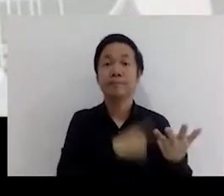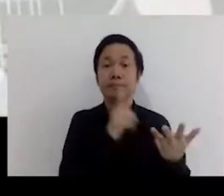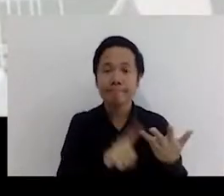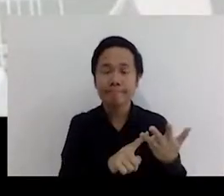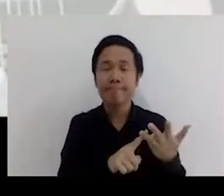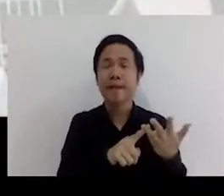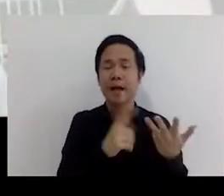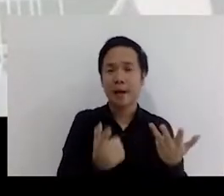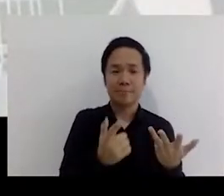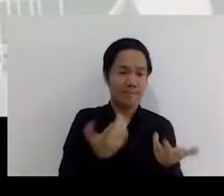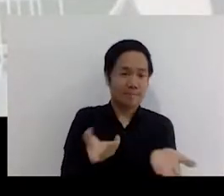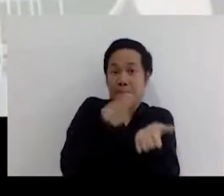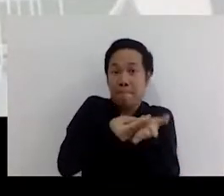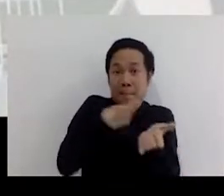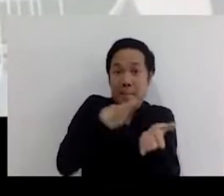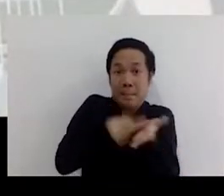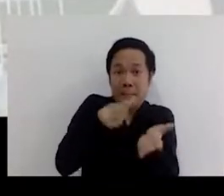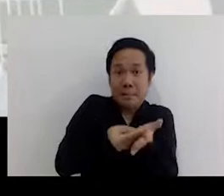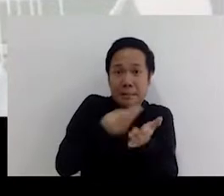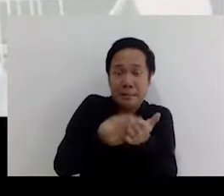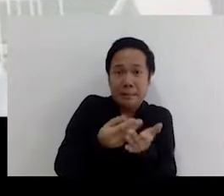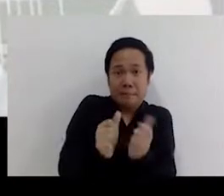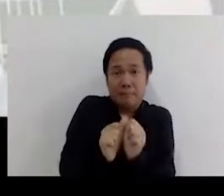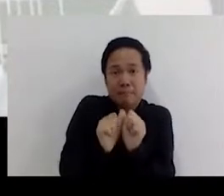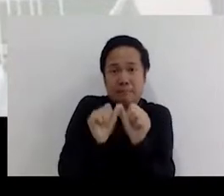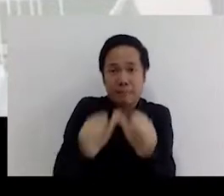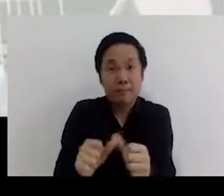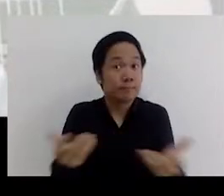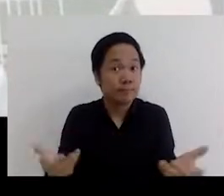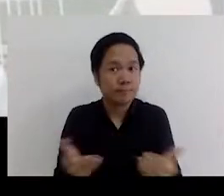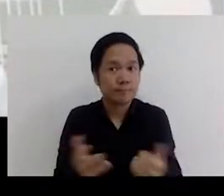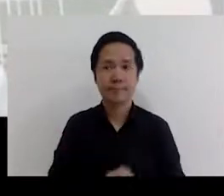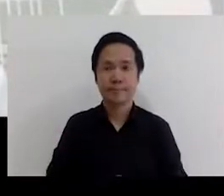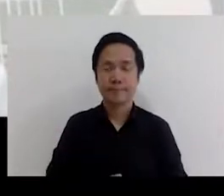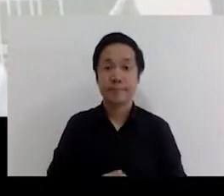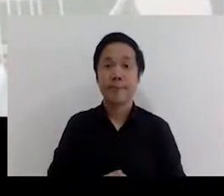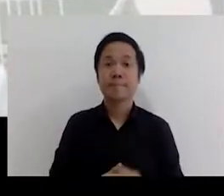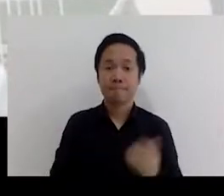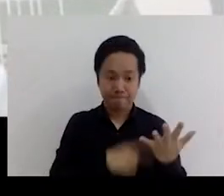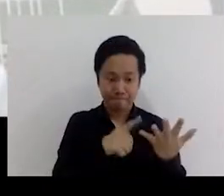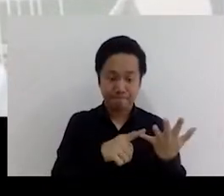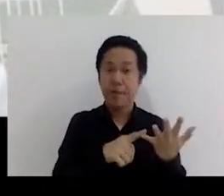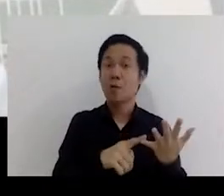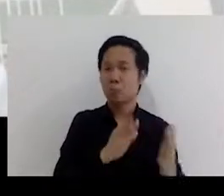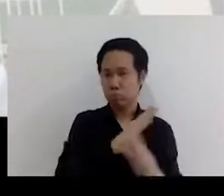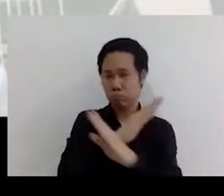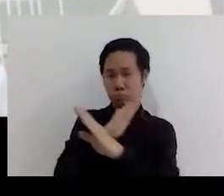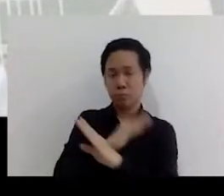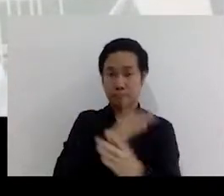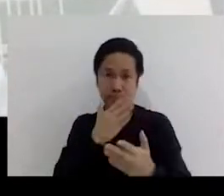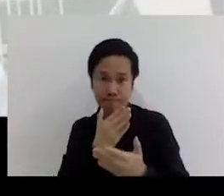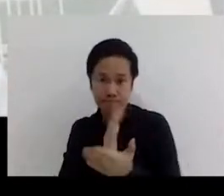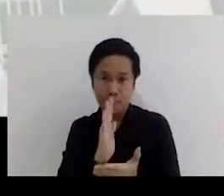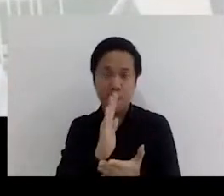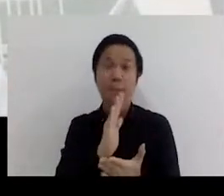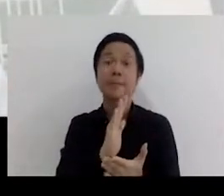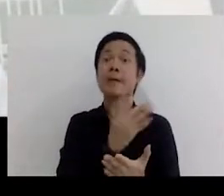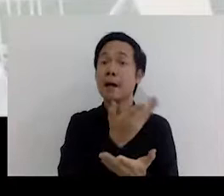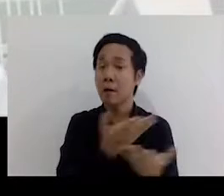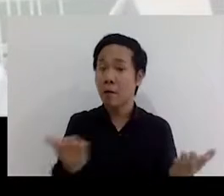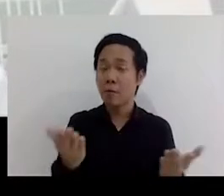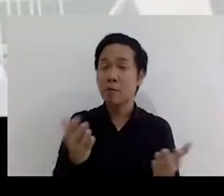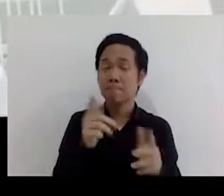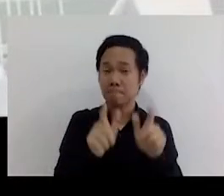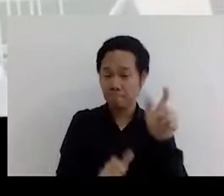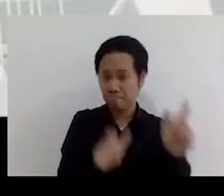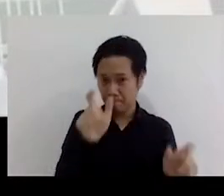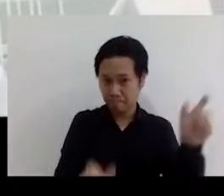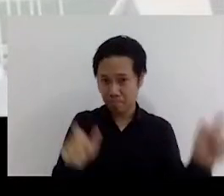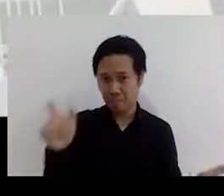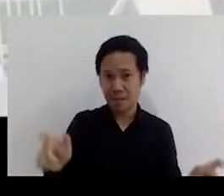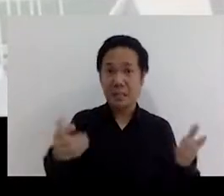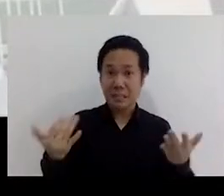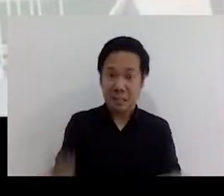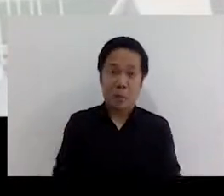on safeguarding income security and livelihoods, and on protecting the rights and wellbeing of persons with disabilities living in institutions and facilities.